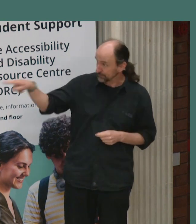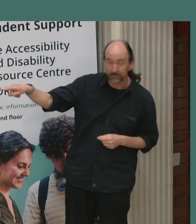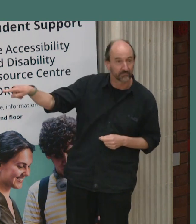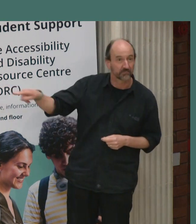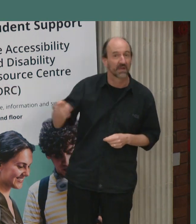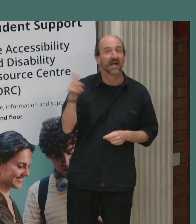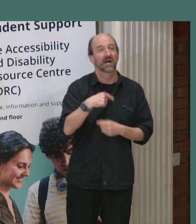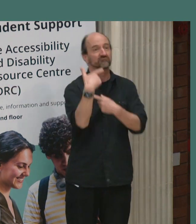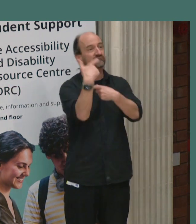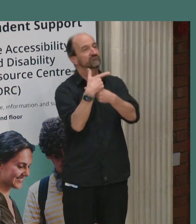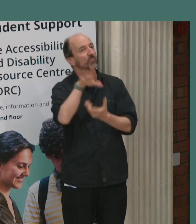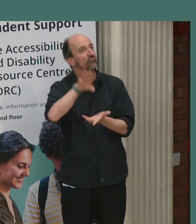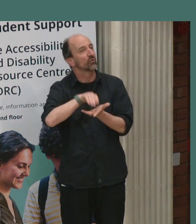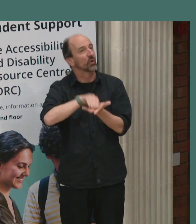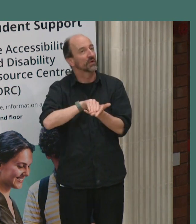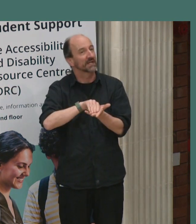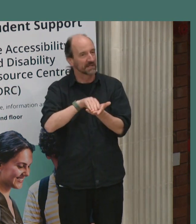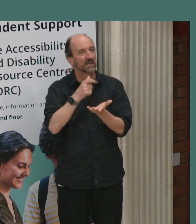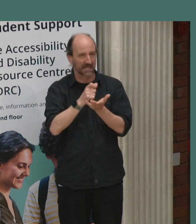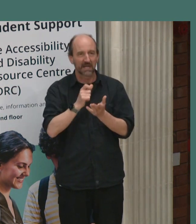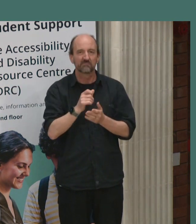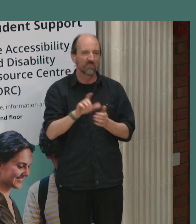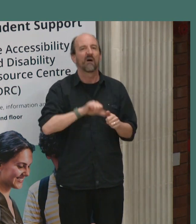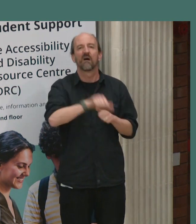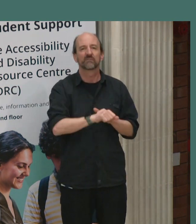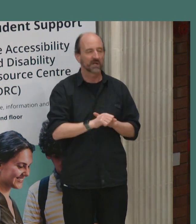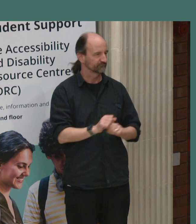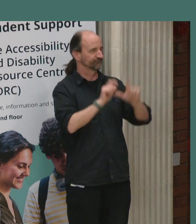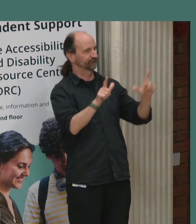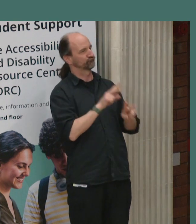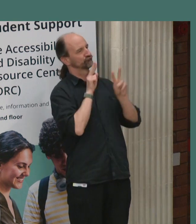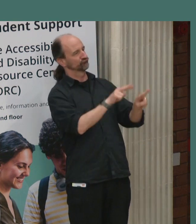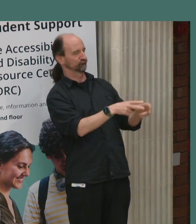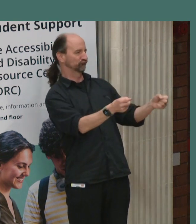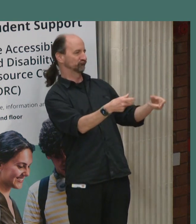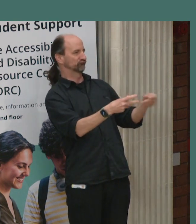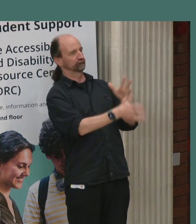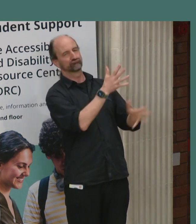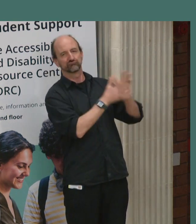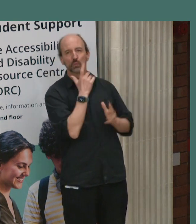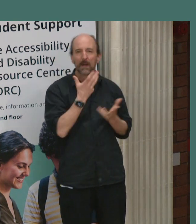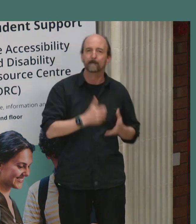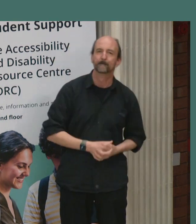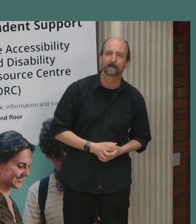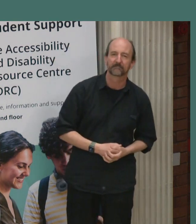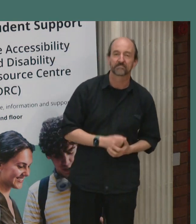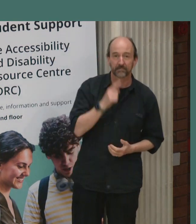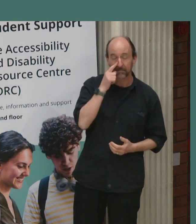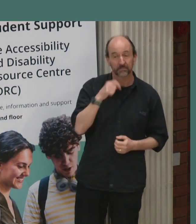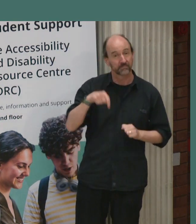an accessible recording will be made available afterwards. In this its 19th iteration, the annual